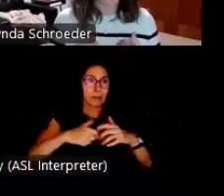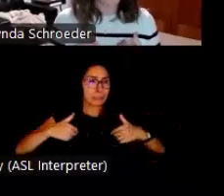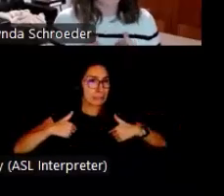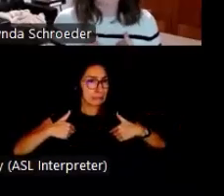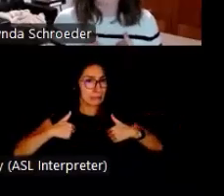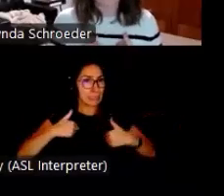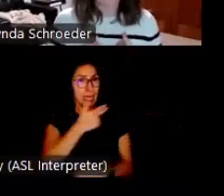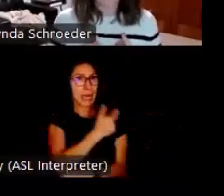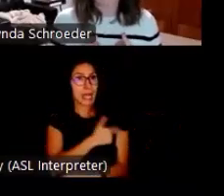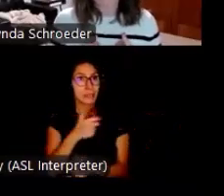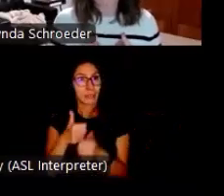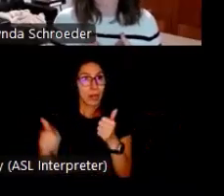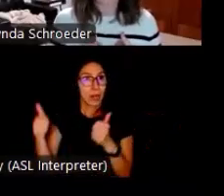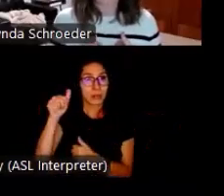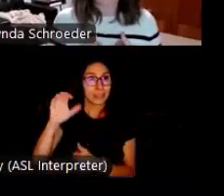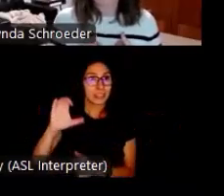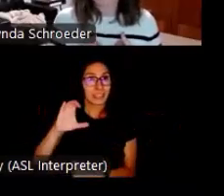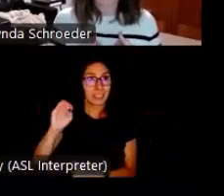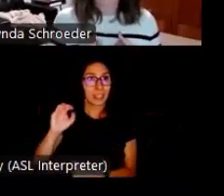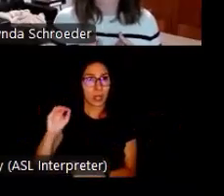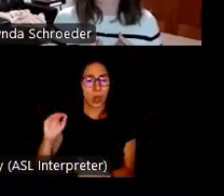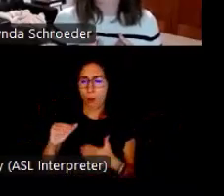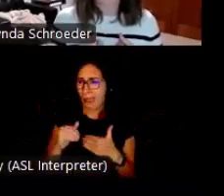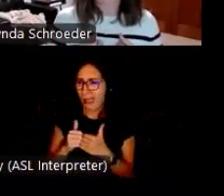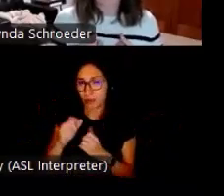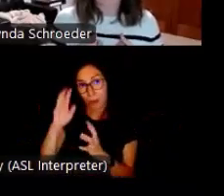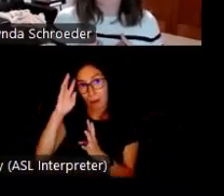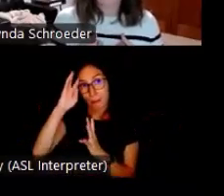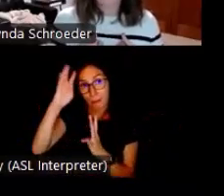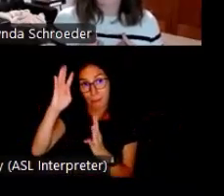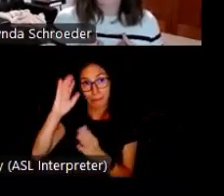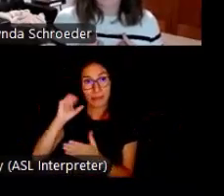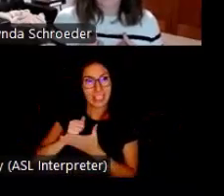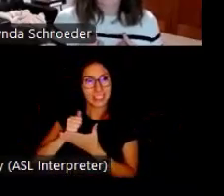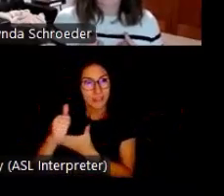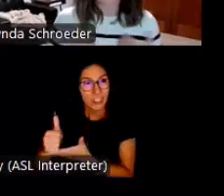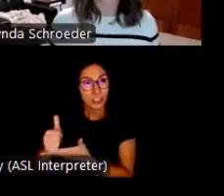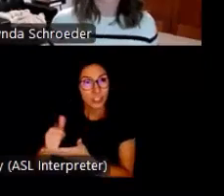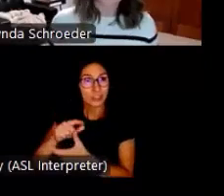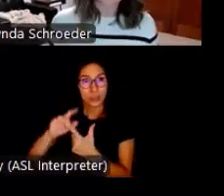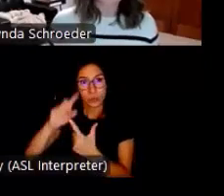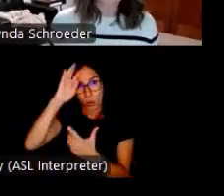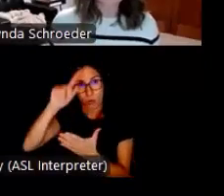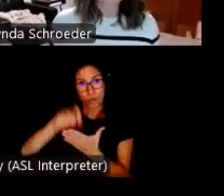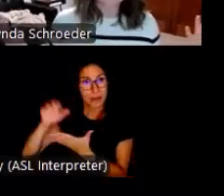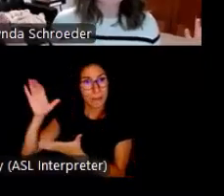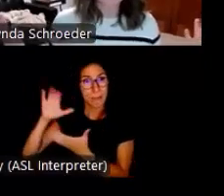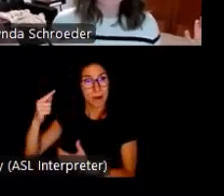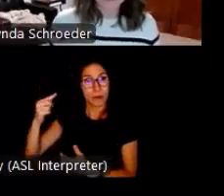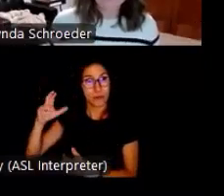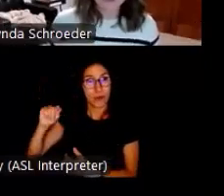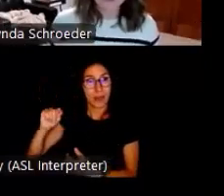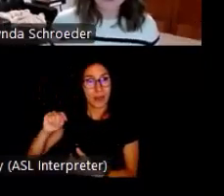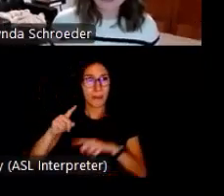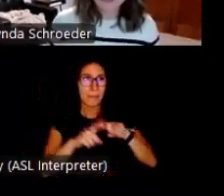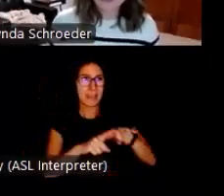can't develop interventions or write grants or bring in money based off of story. I need evidence.